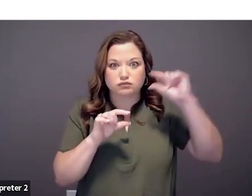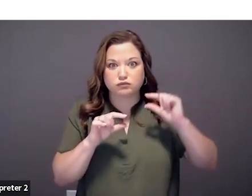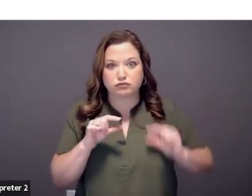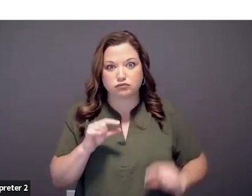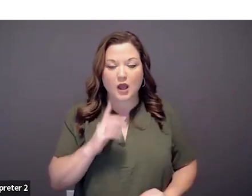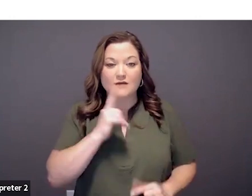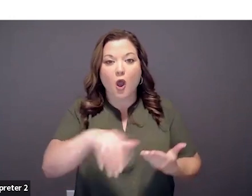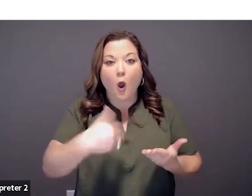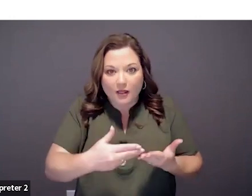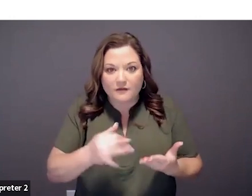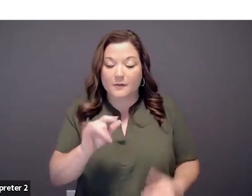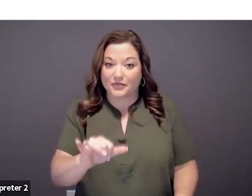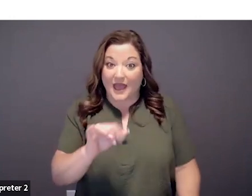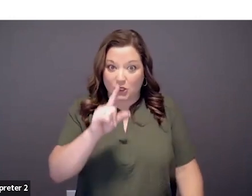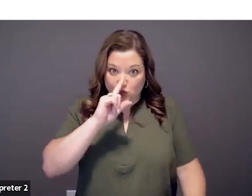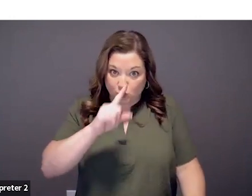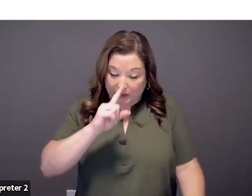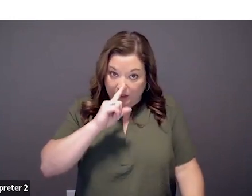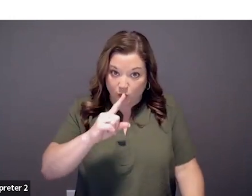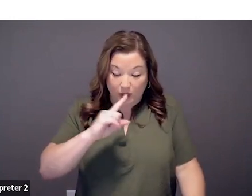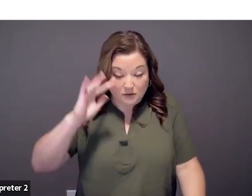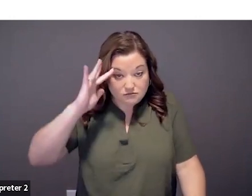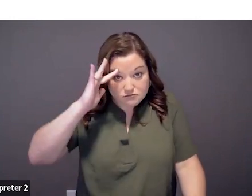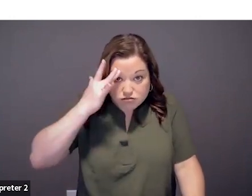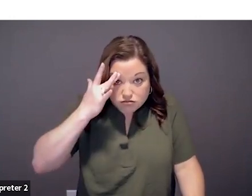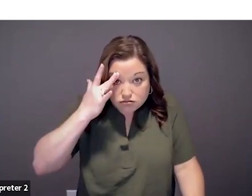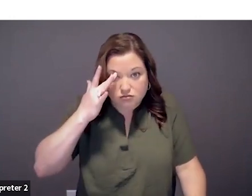That is really, really annoying to screen reader users.